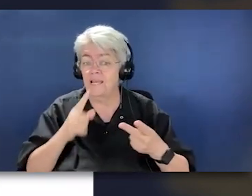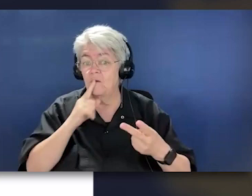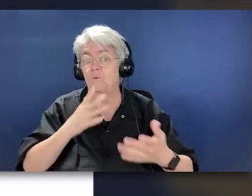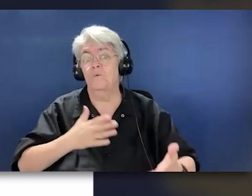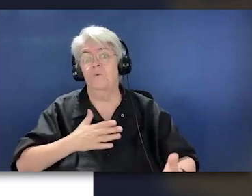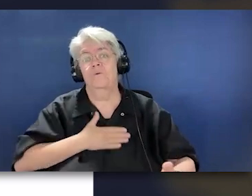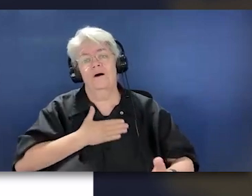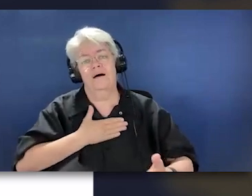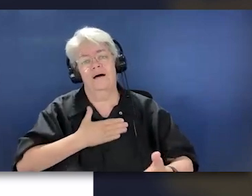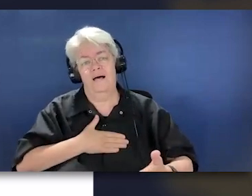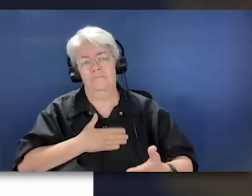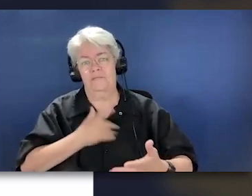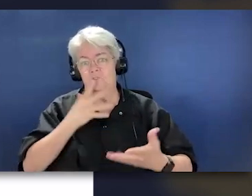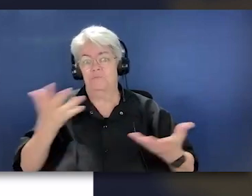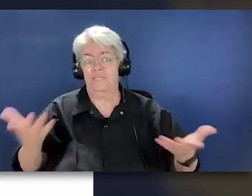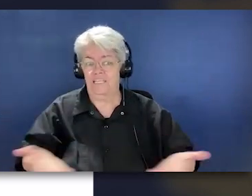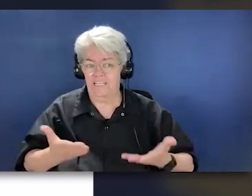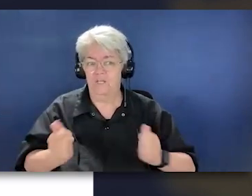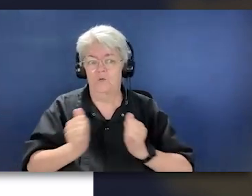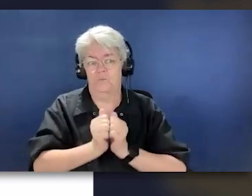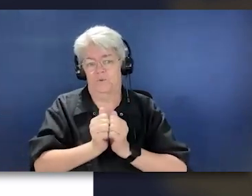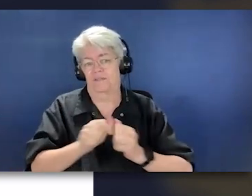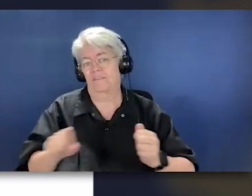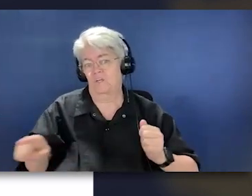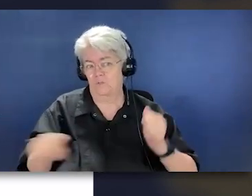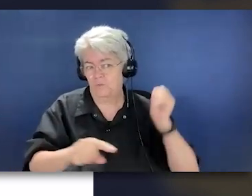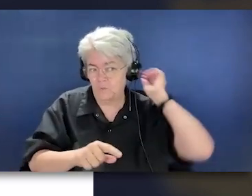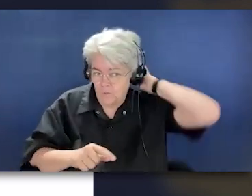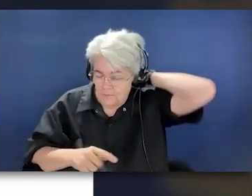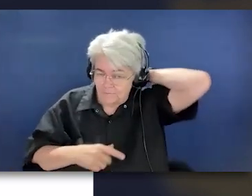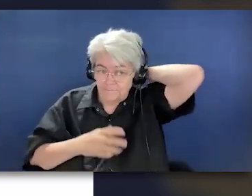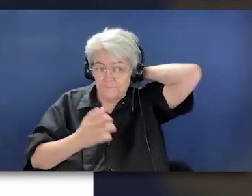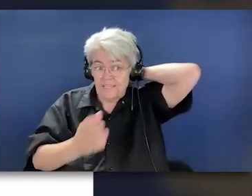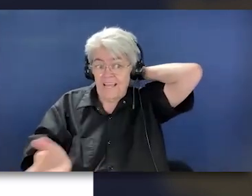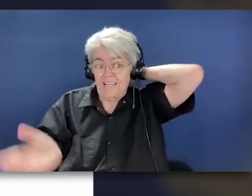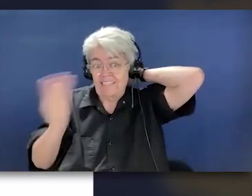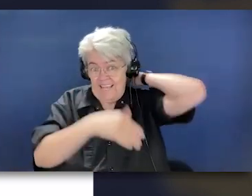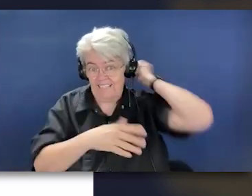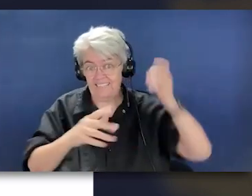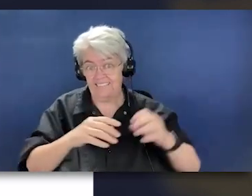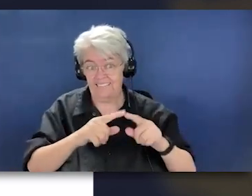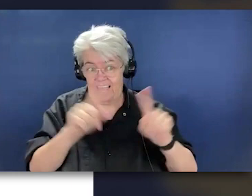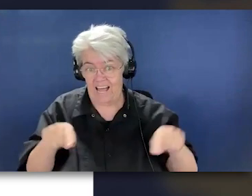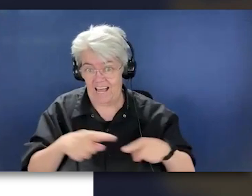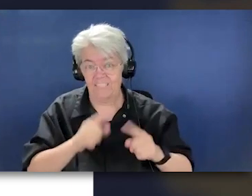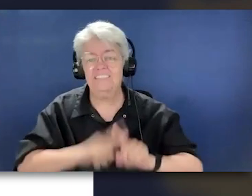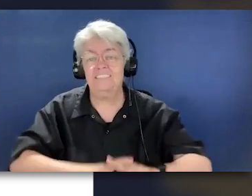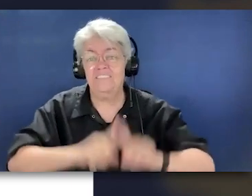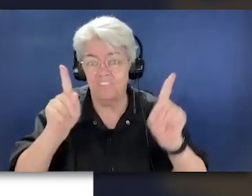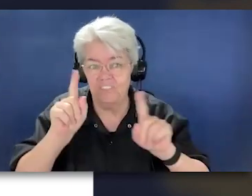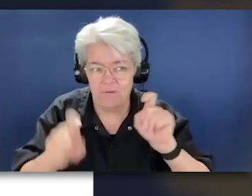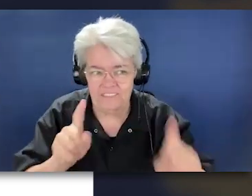all of these folks. I’m going to move us to the next slide. It has another question.